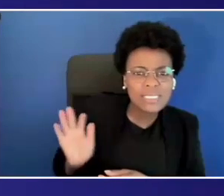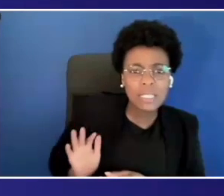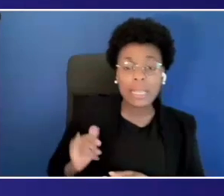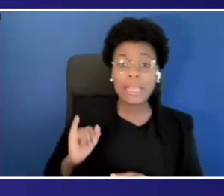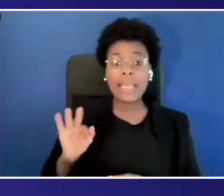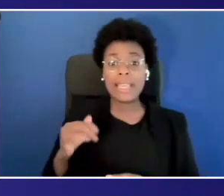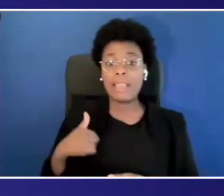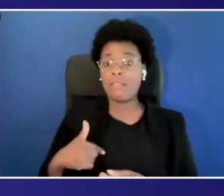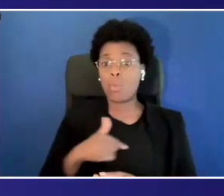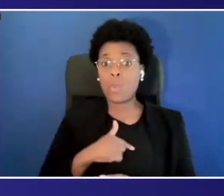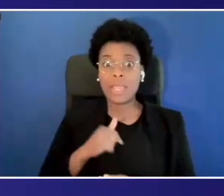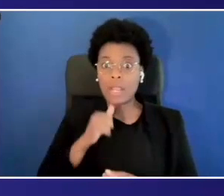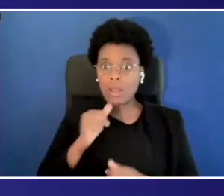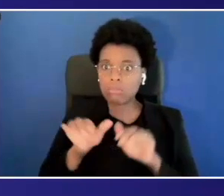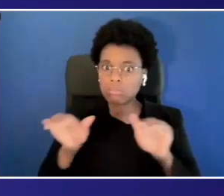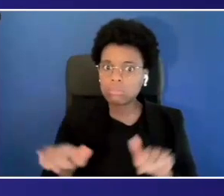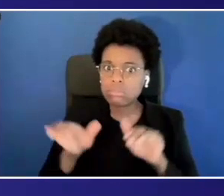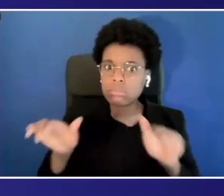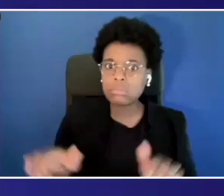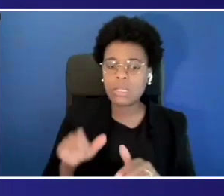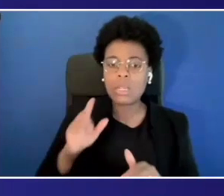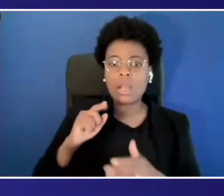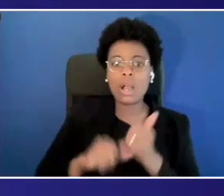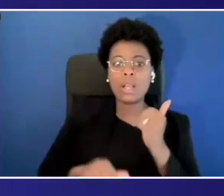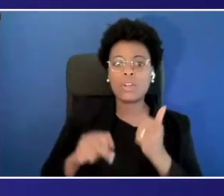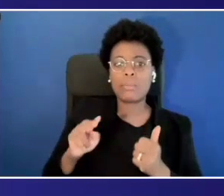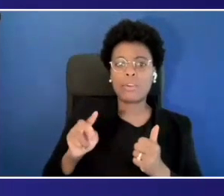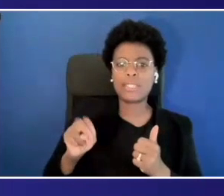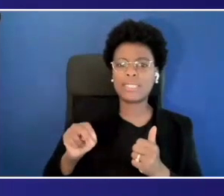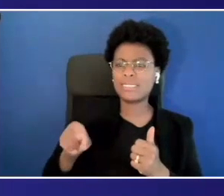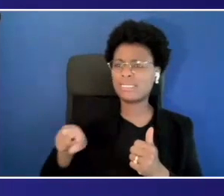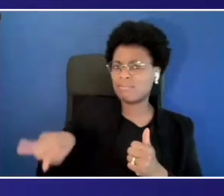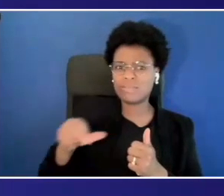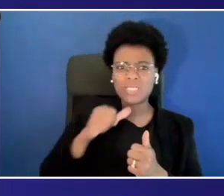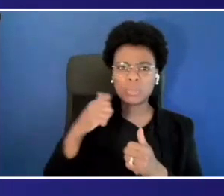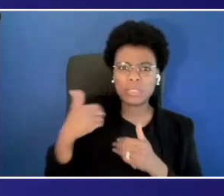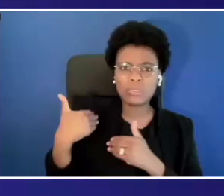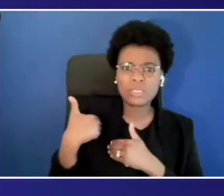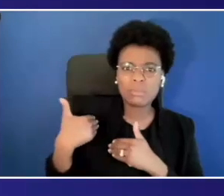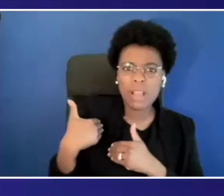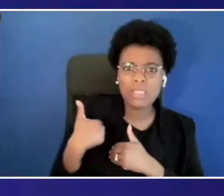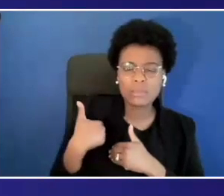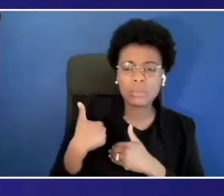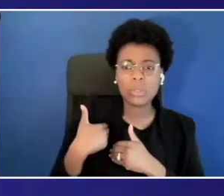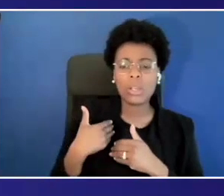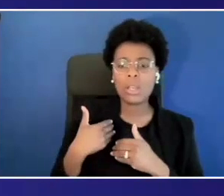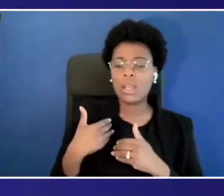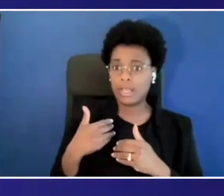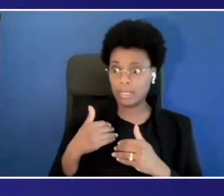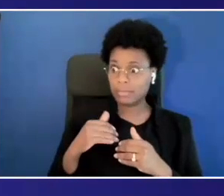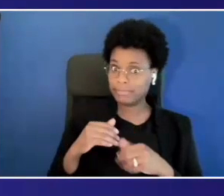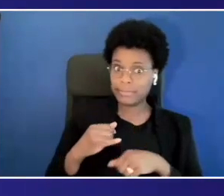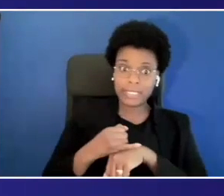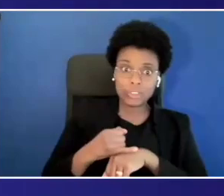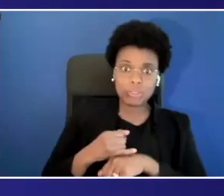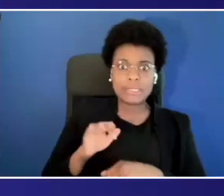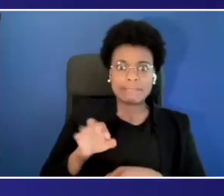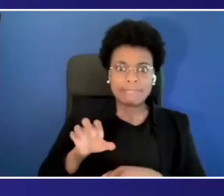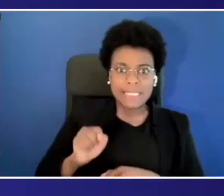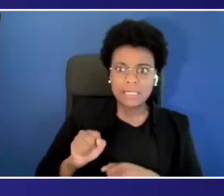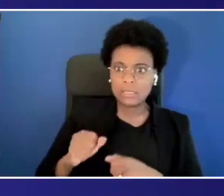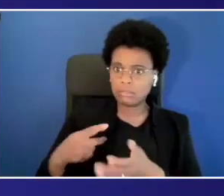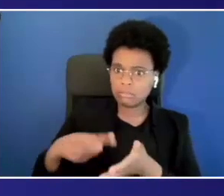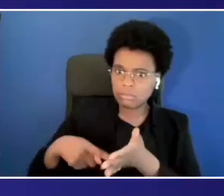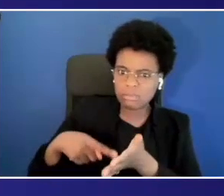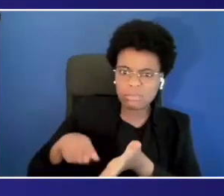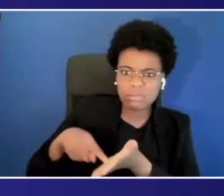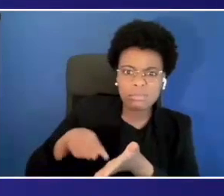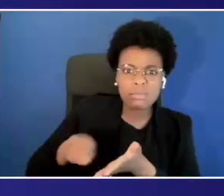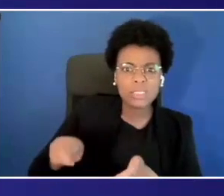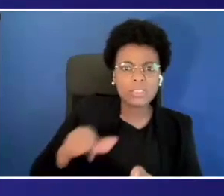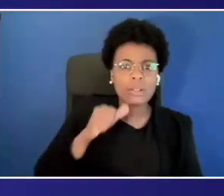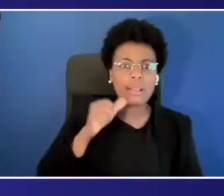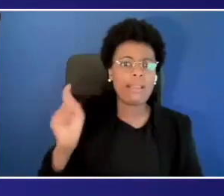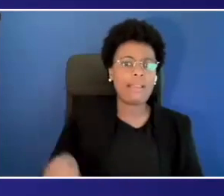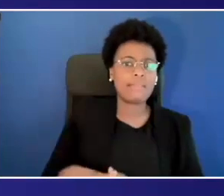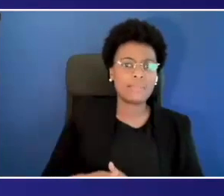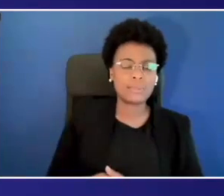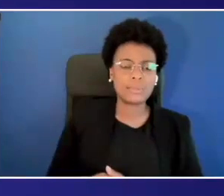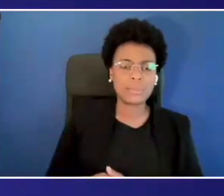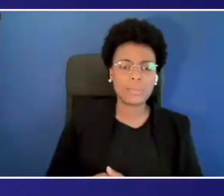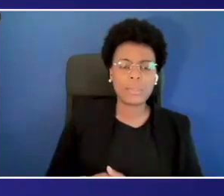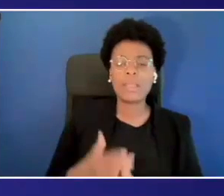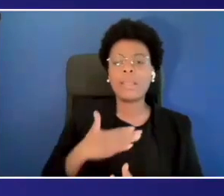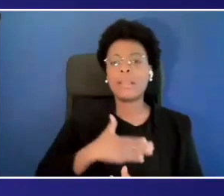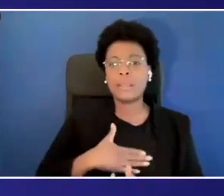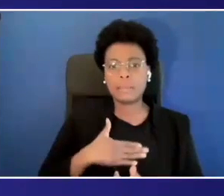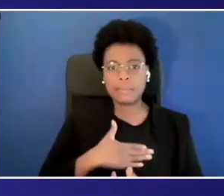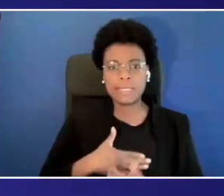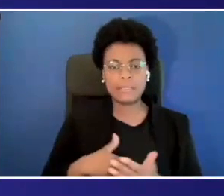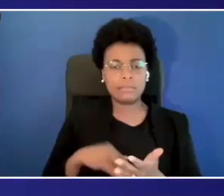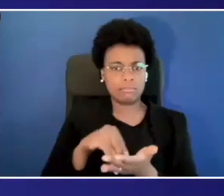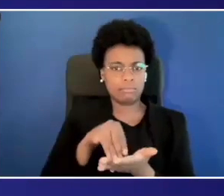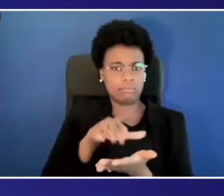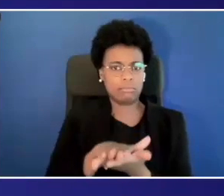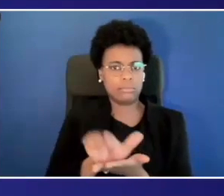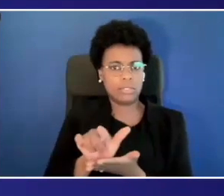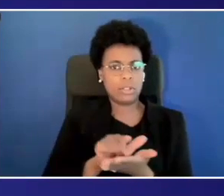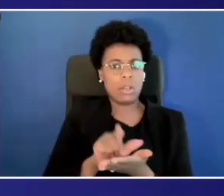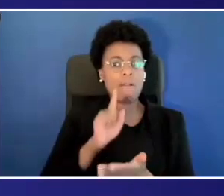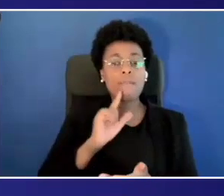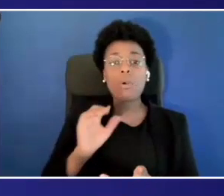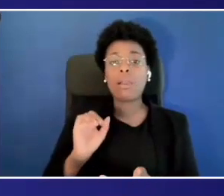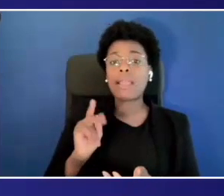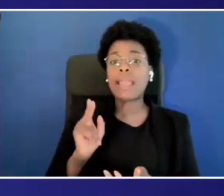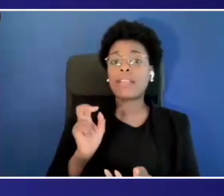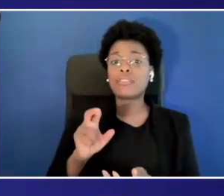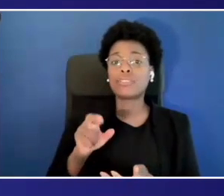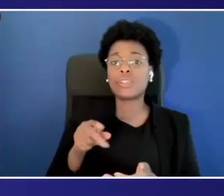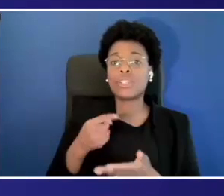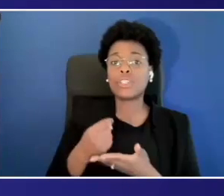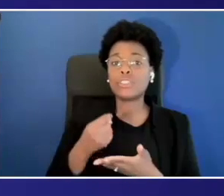Barbara should not be held liable for these loans in these situations, must less the interest in fees. Finally, I ask that you take this opportunity to codify the requirements for both the cancer treatment to firmments and the joint consolidation separation process.